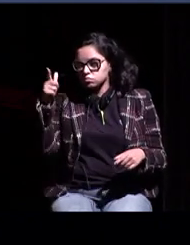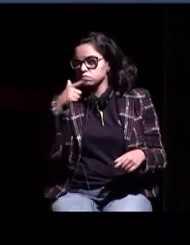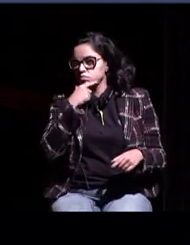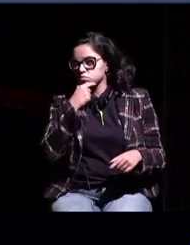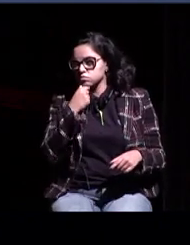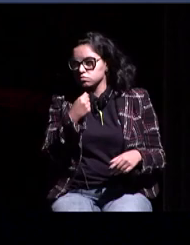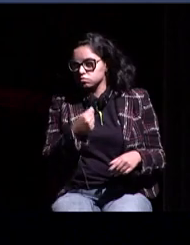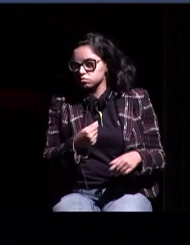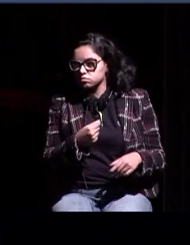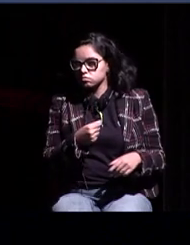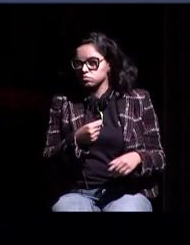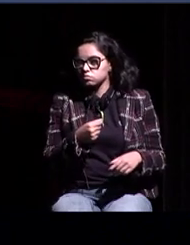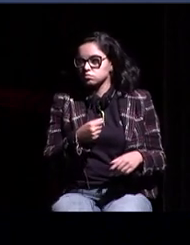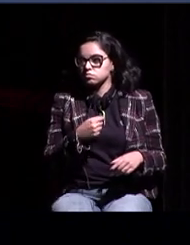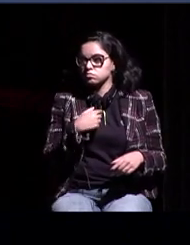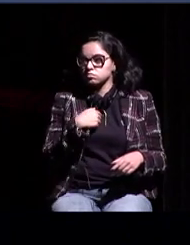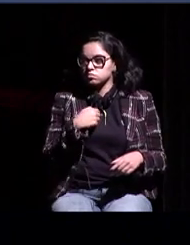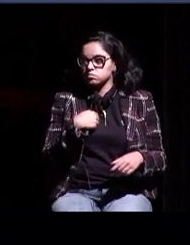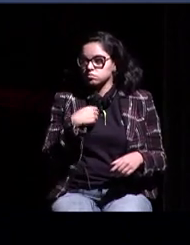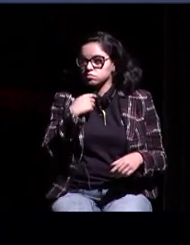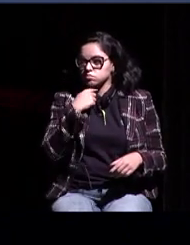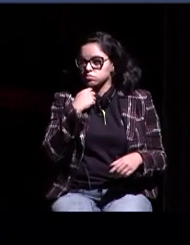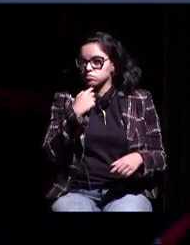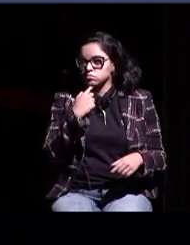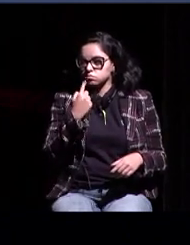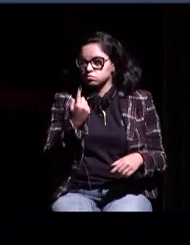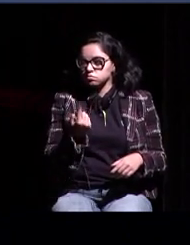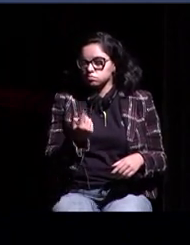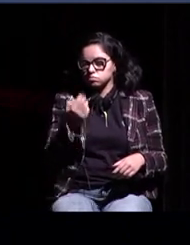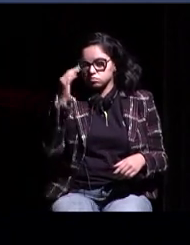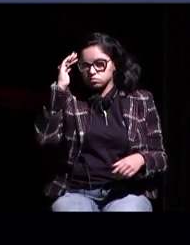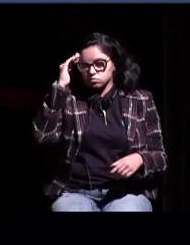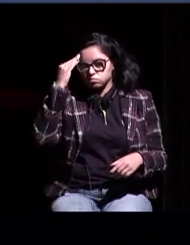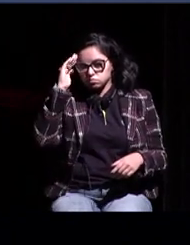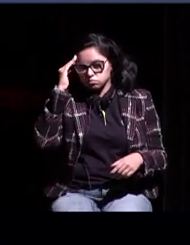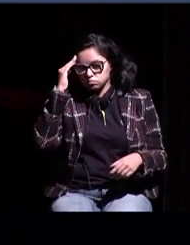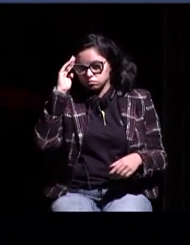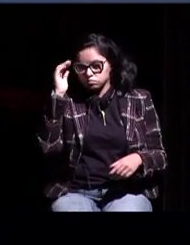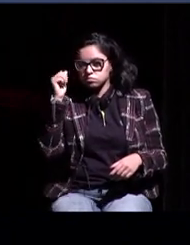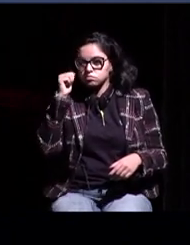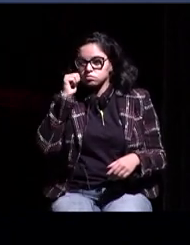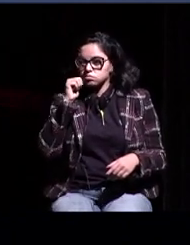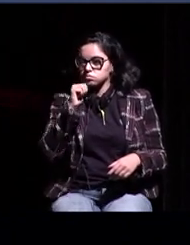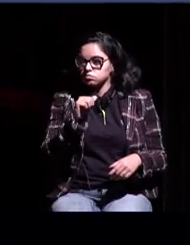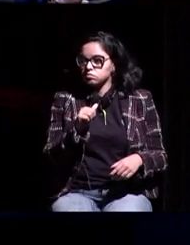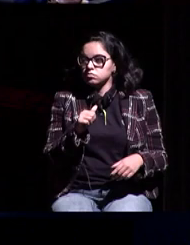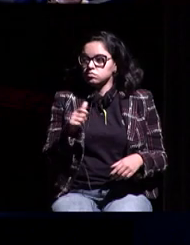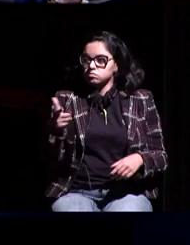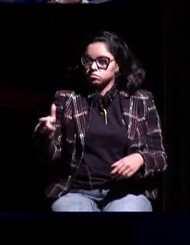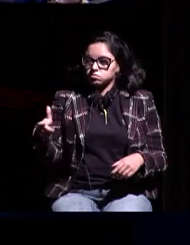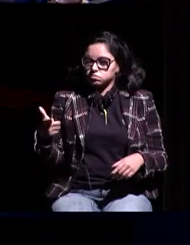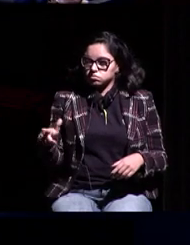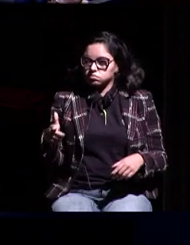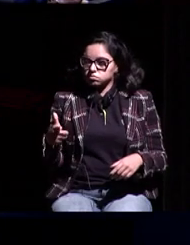prevents me from understanding the vulnerability of the other gender of other genders, or of New York